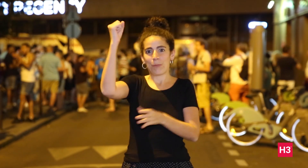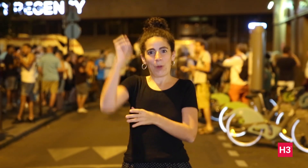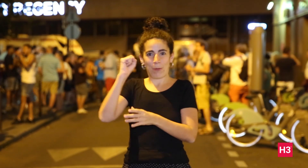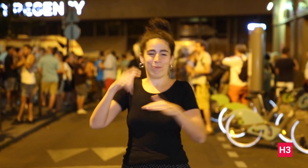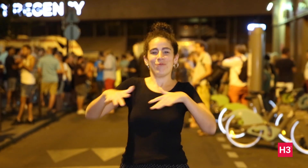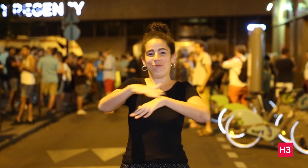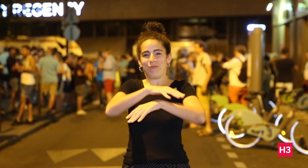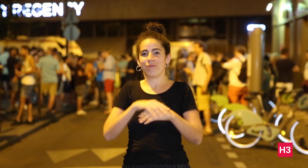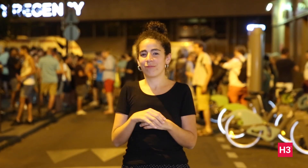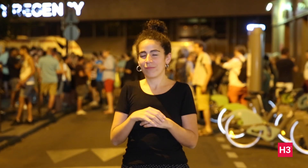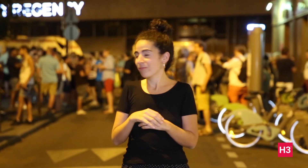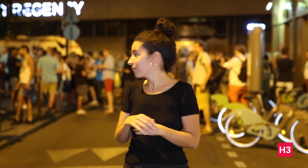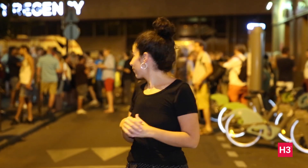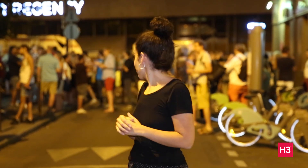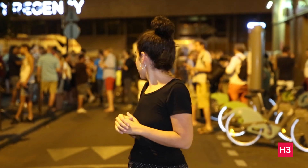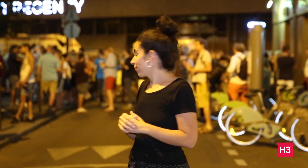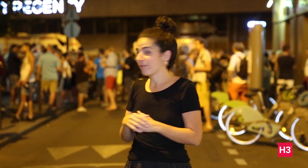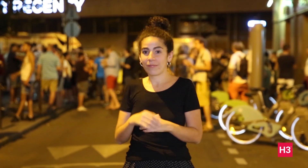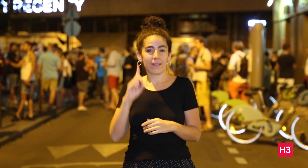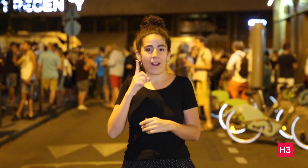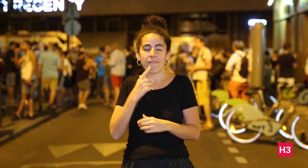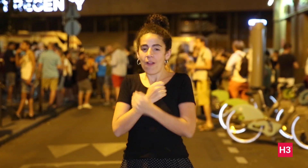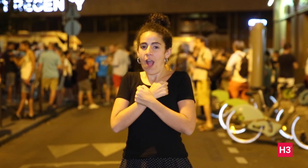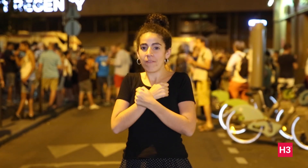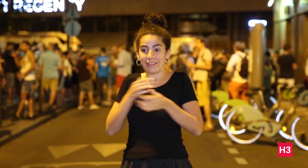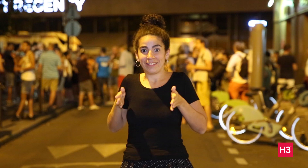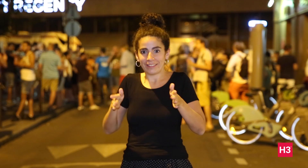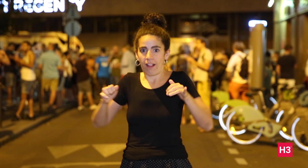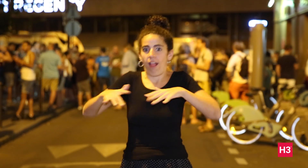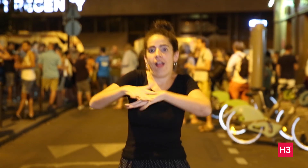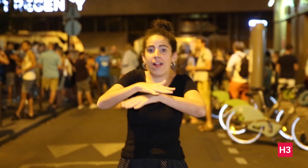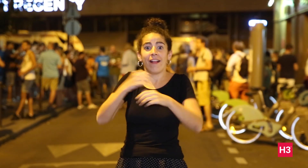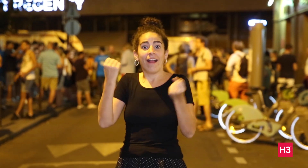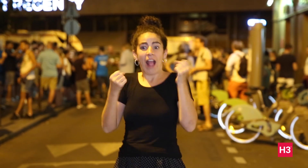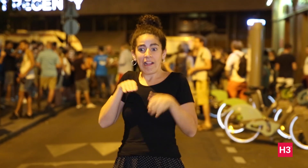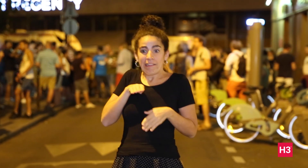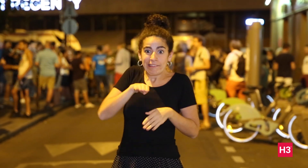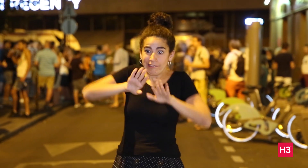They mingle, chat and enjoy. Deaf people love chatting on the streets, cars honk and have to be careful